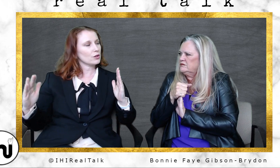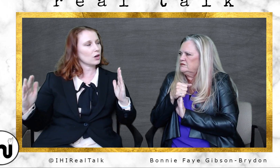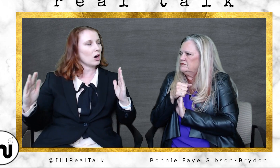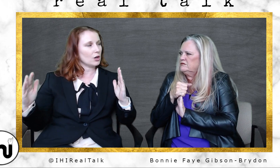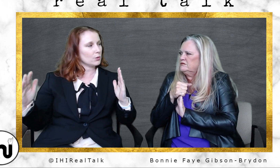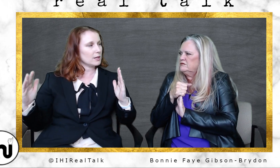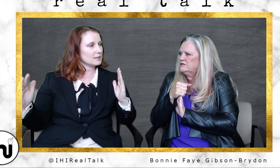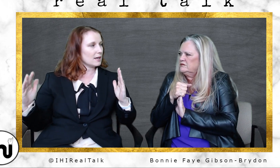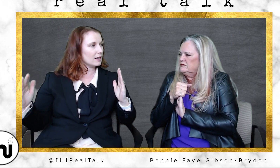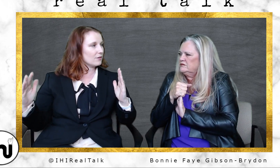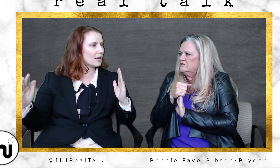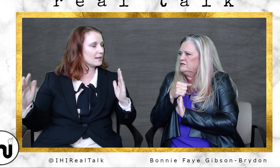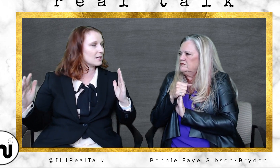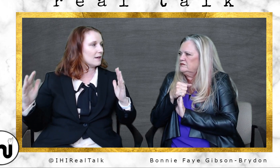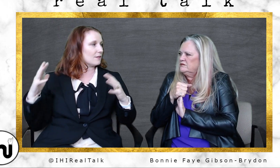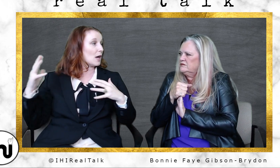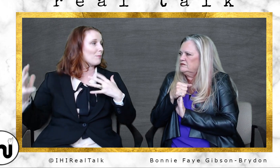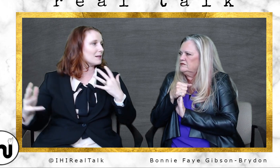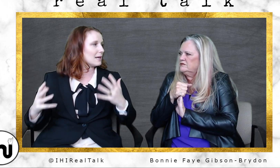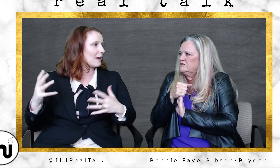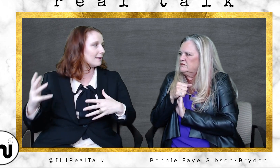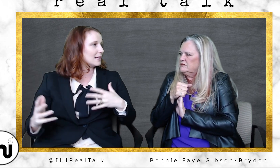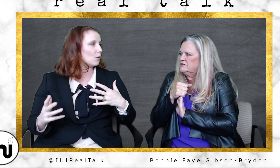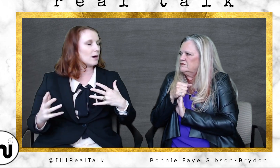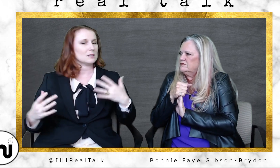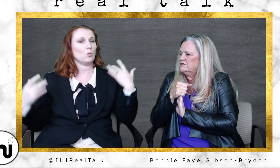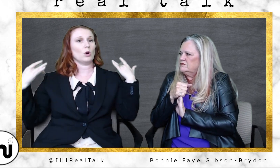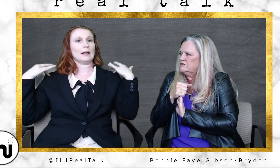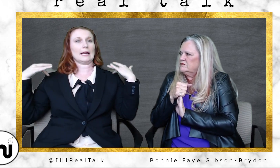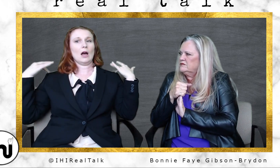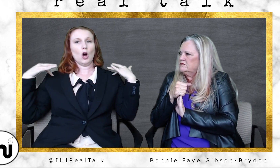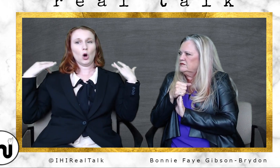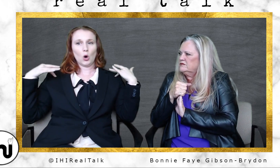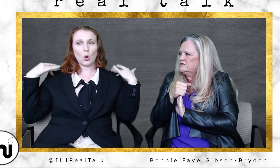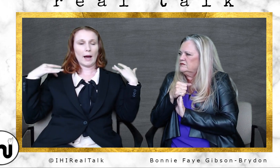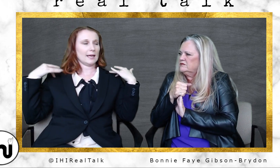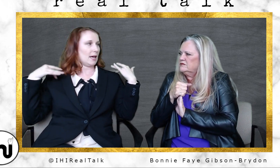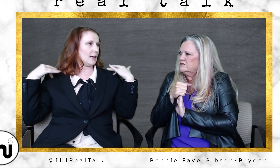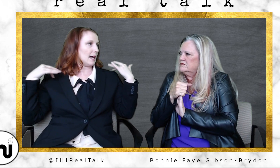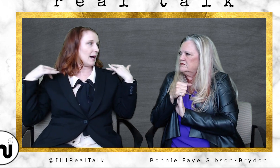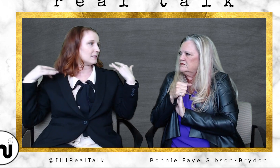the Conduit side of things, but that mentality was more like, "Oh, I can't ask. I